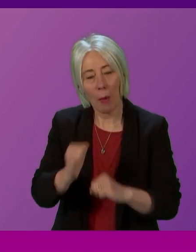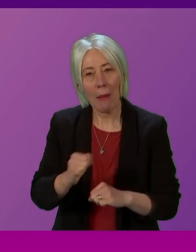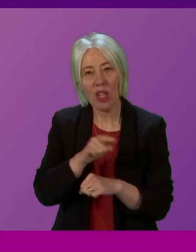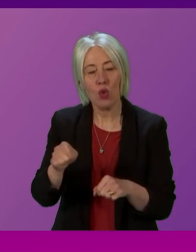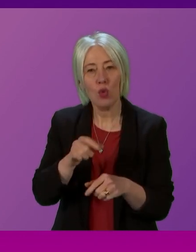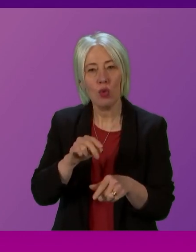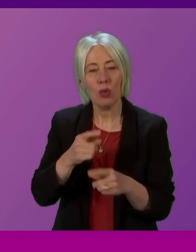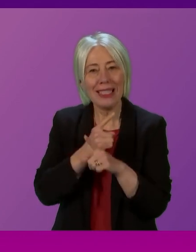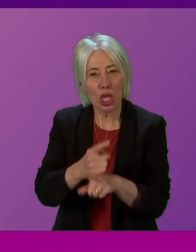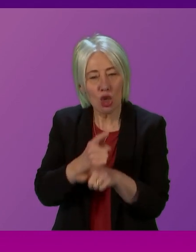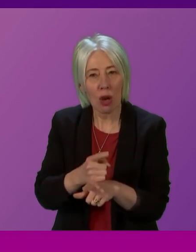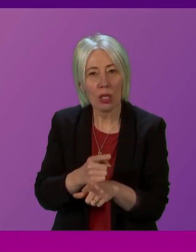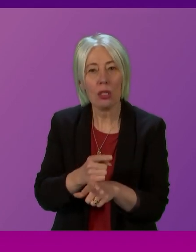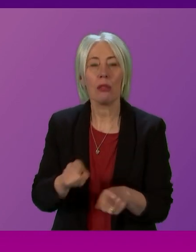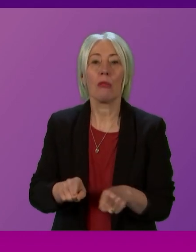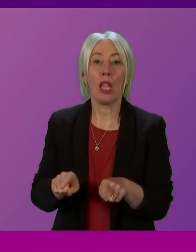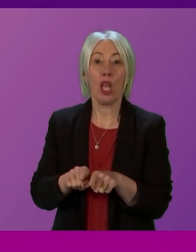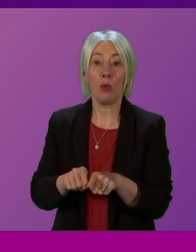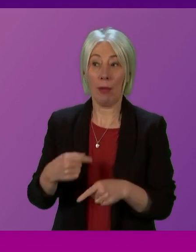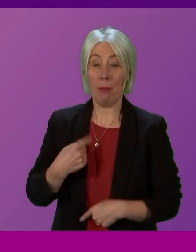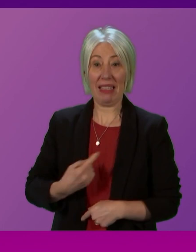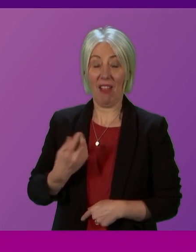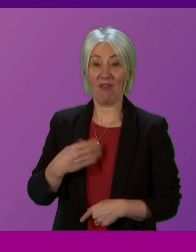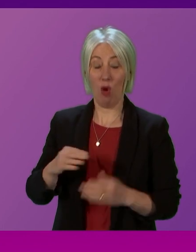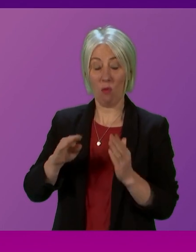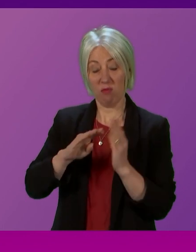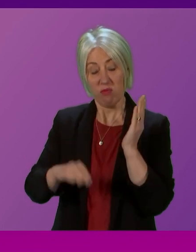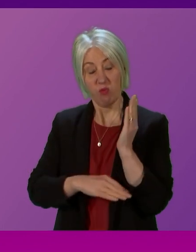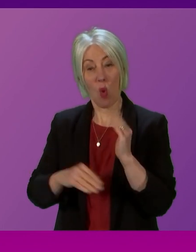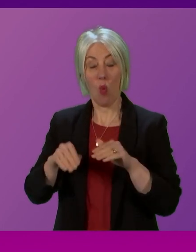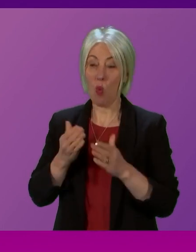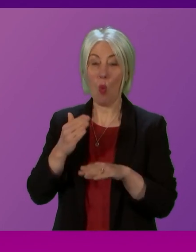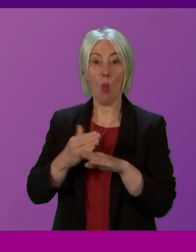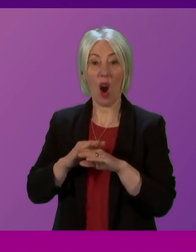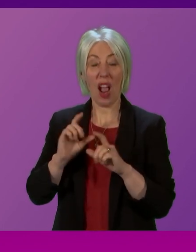Indeed, I benefited, as someone from a working-class background, from state education through to university.